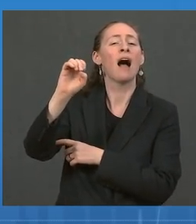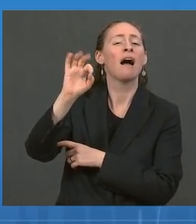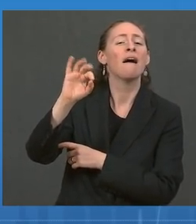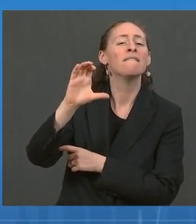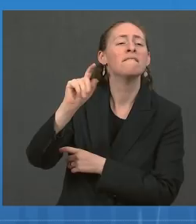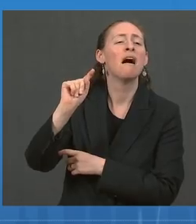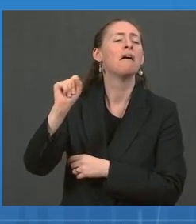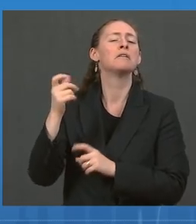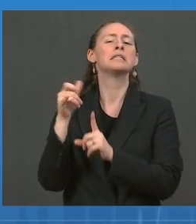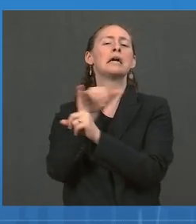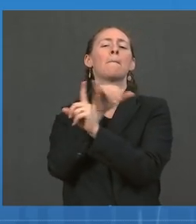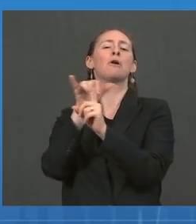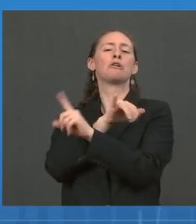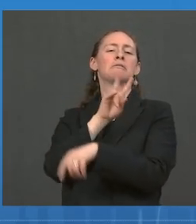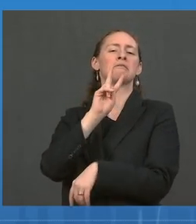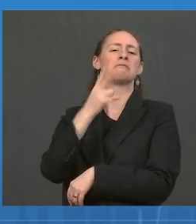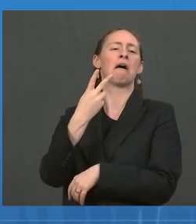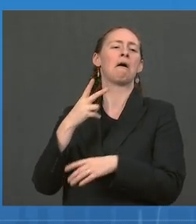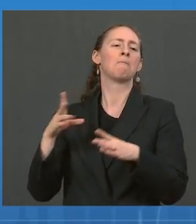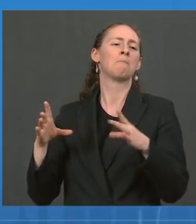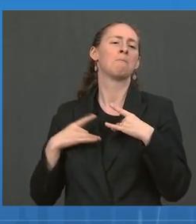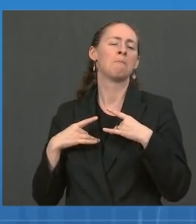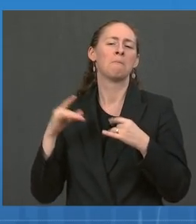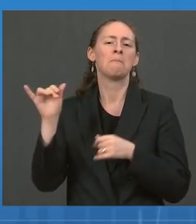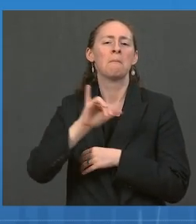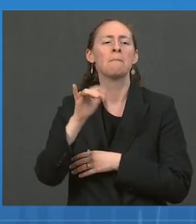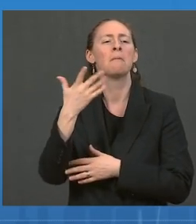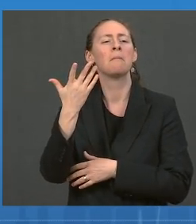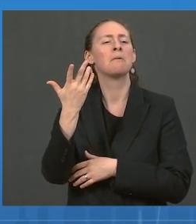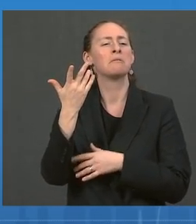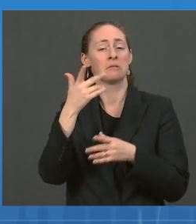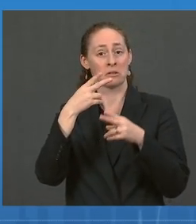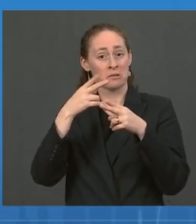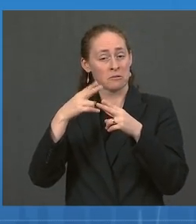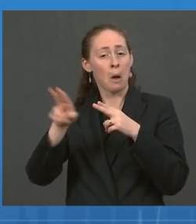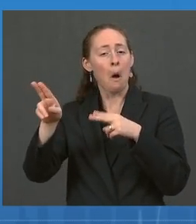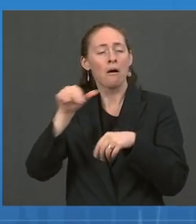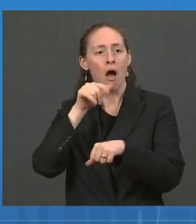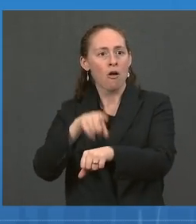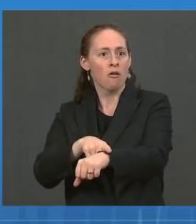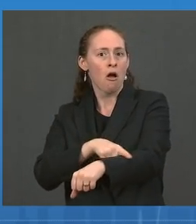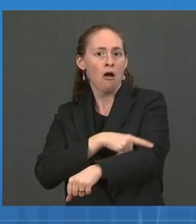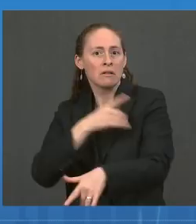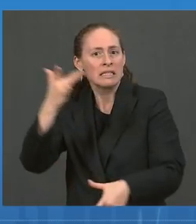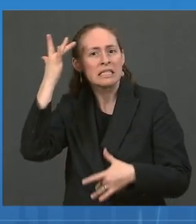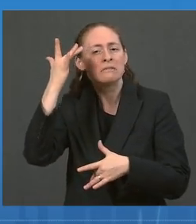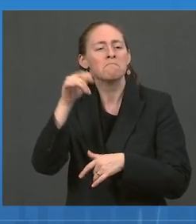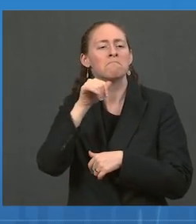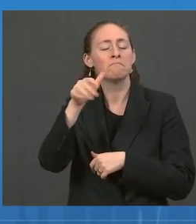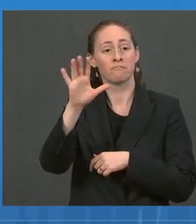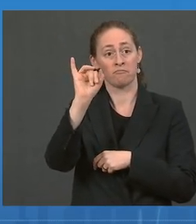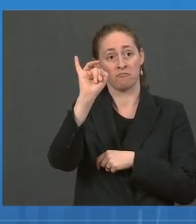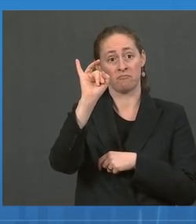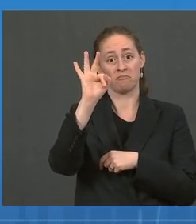and were mostly mild or moderate and short-lived. If you are eligible for a vaccine booster and you have questions,